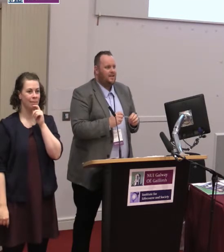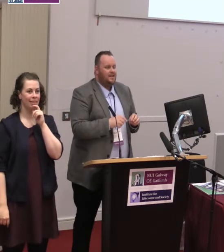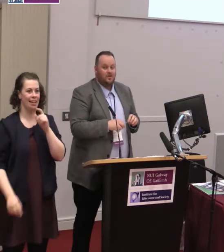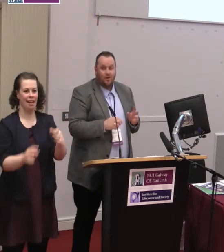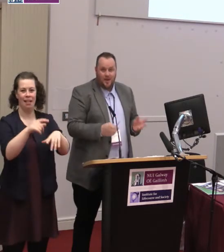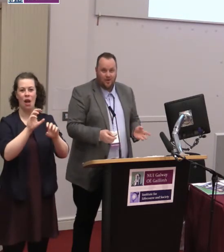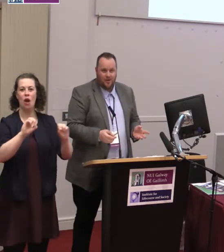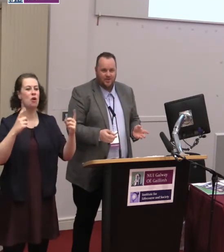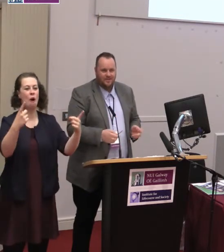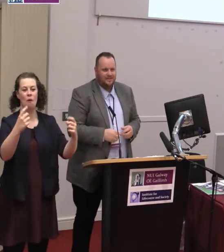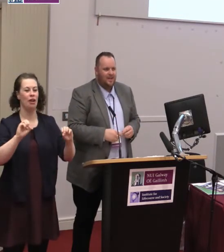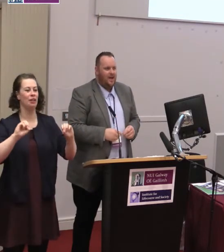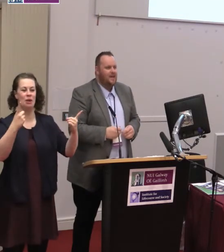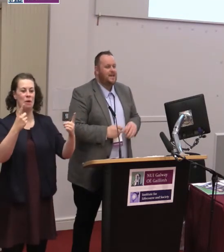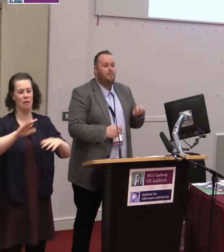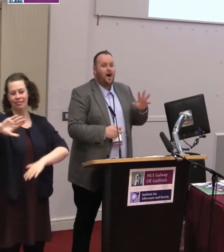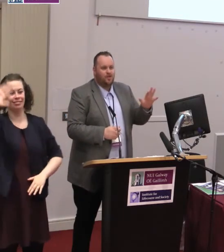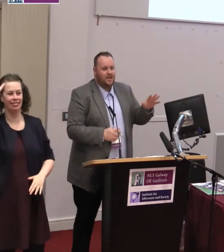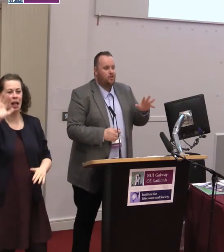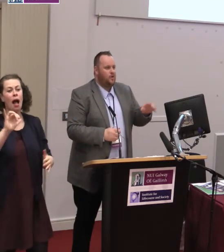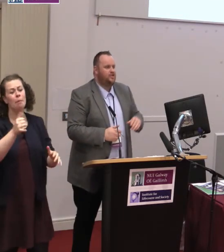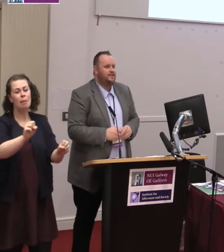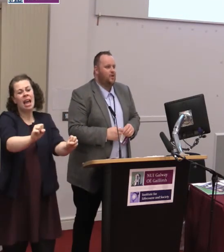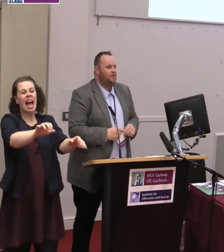No one has a good question. I will take an averagely good question.